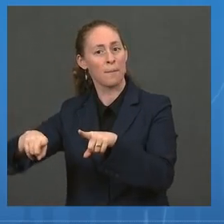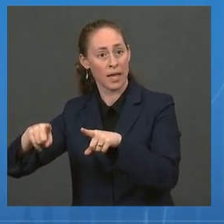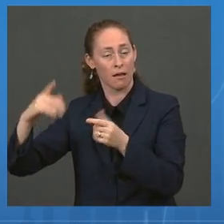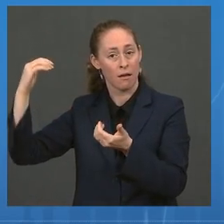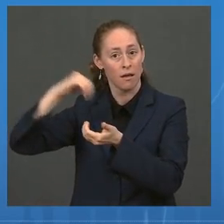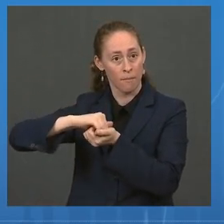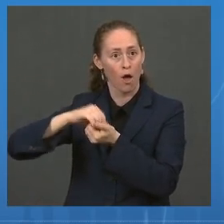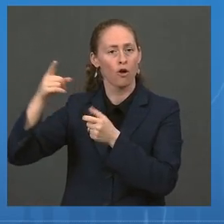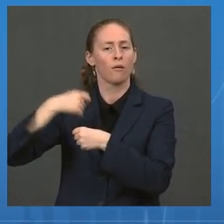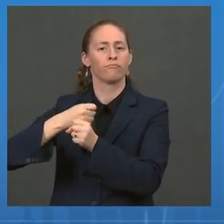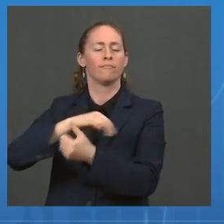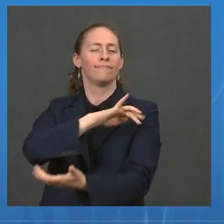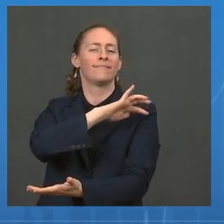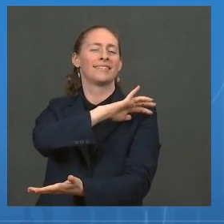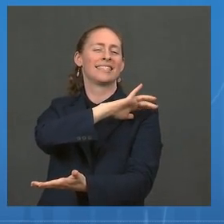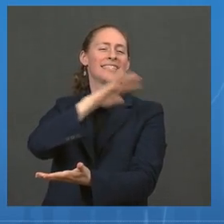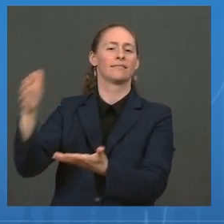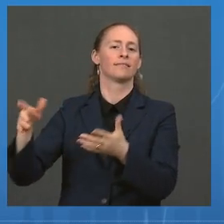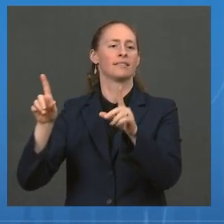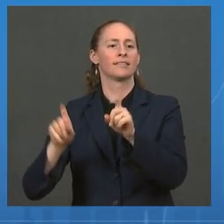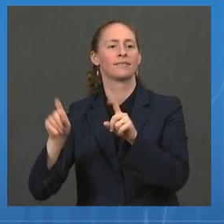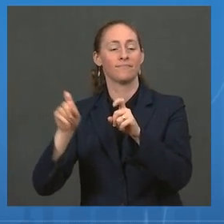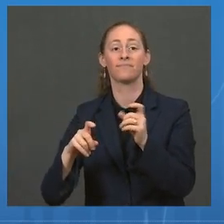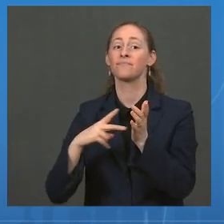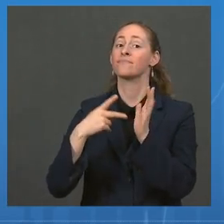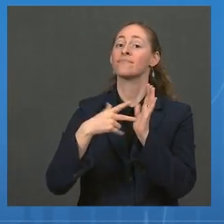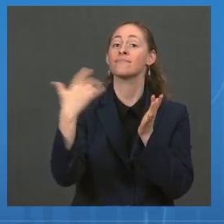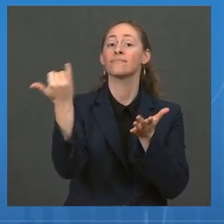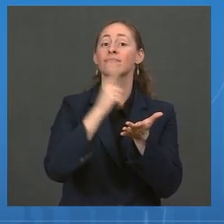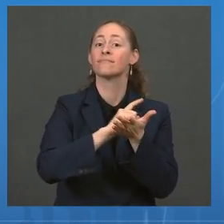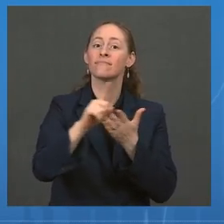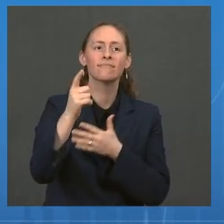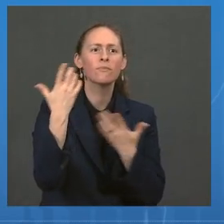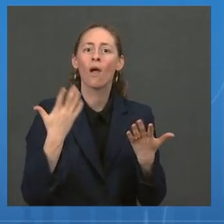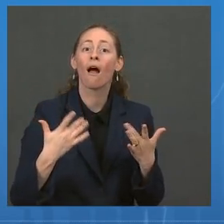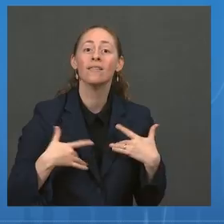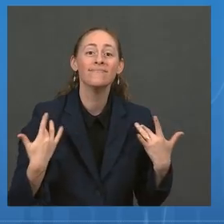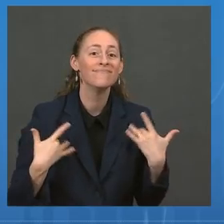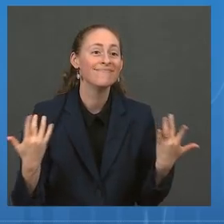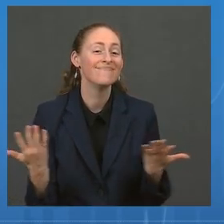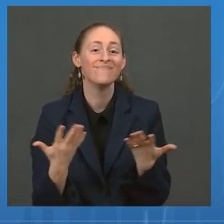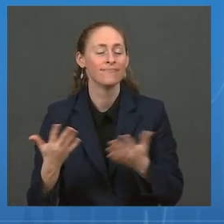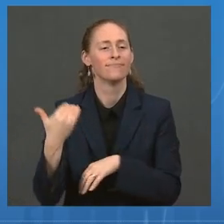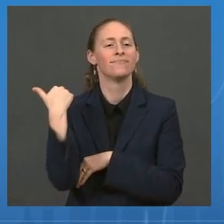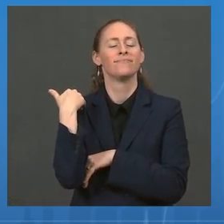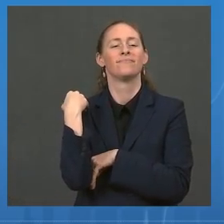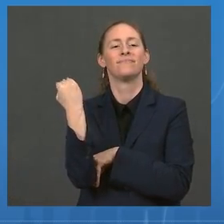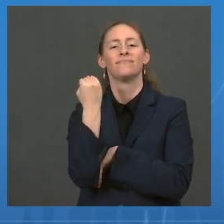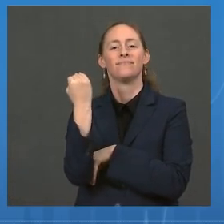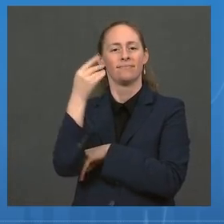And this week, we're making even more progress. On Monday, FDA authorized a new rapid,